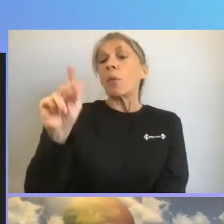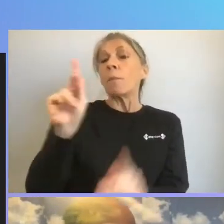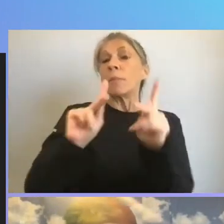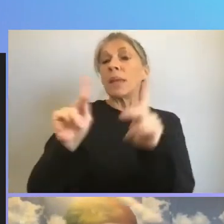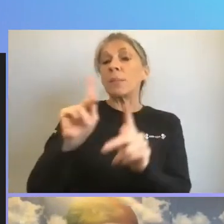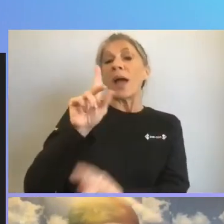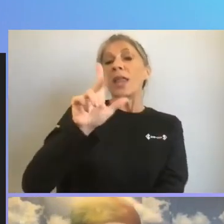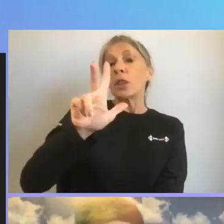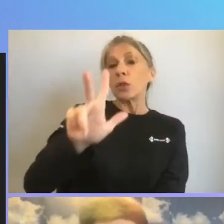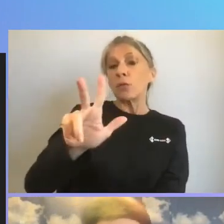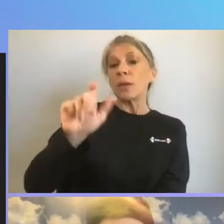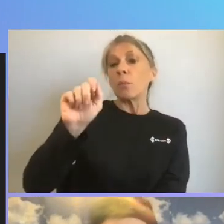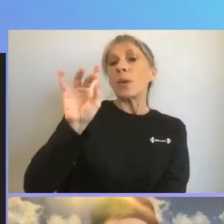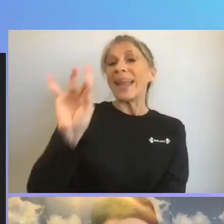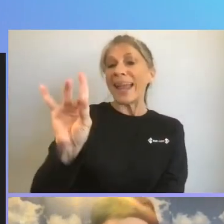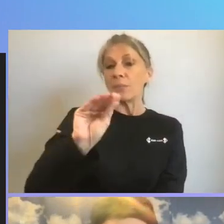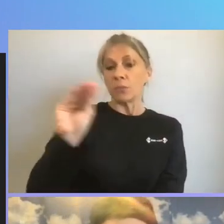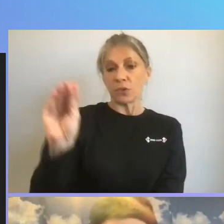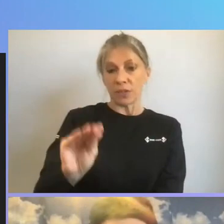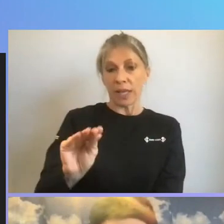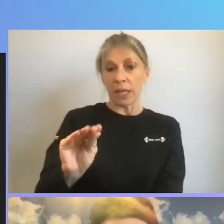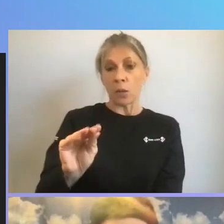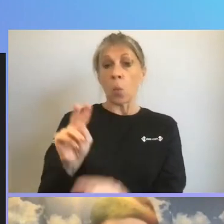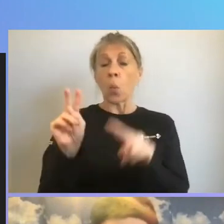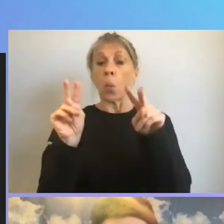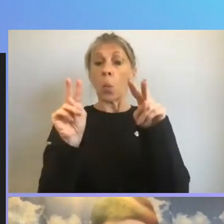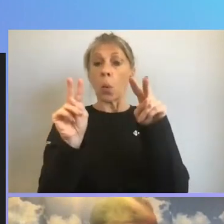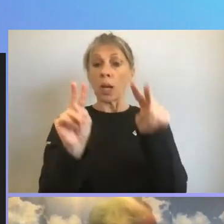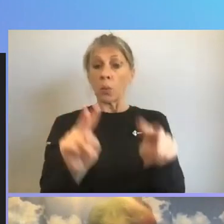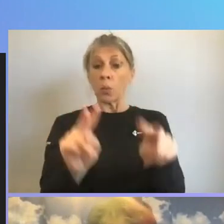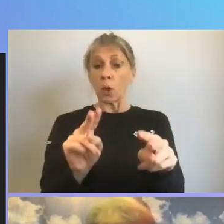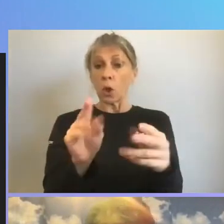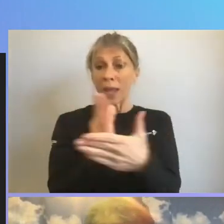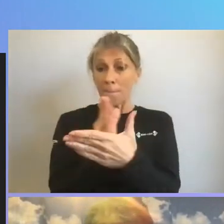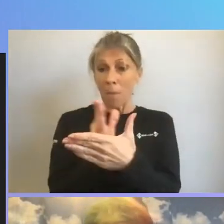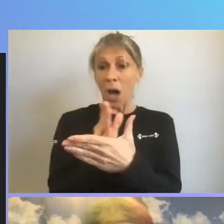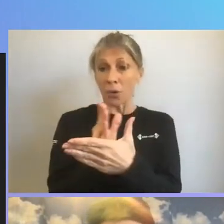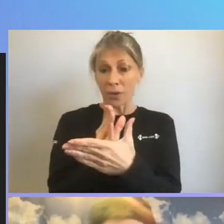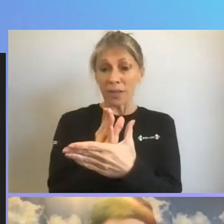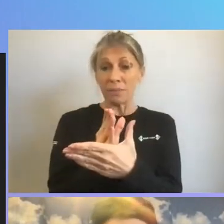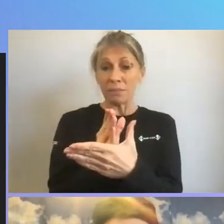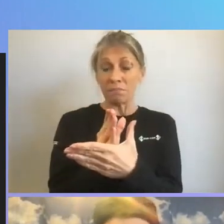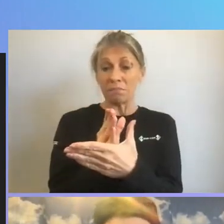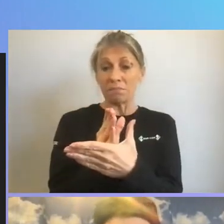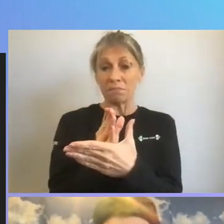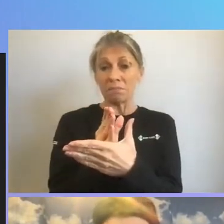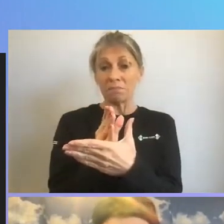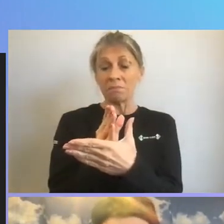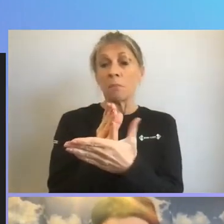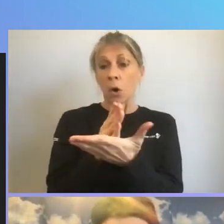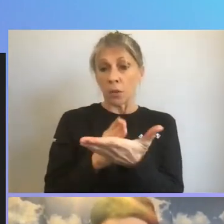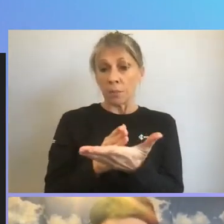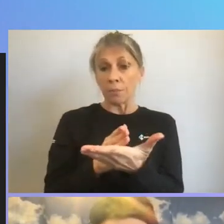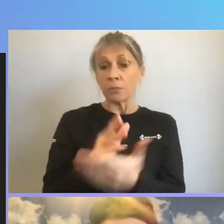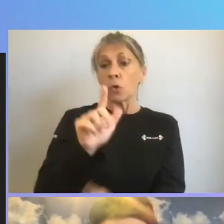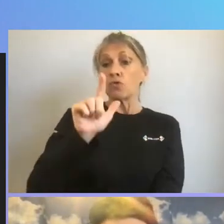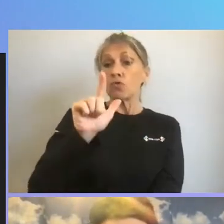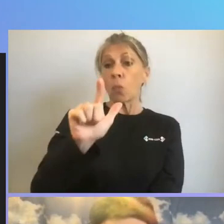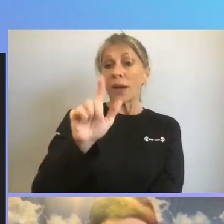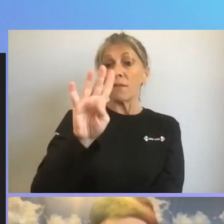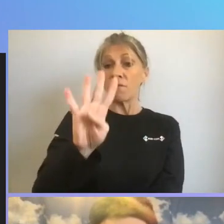at 3.8. When we look at the